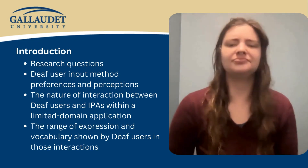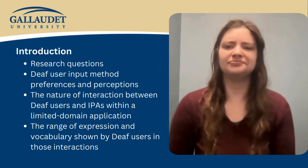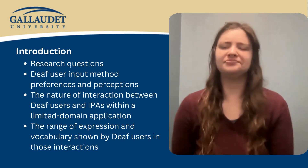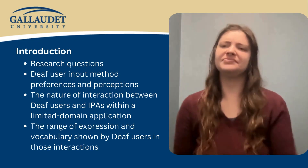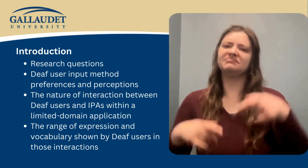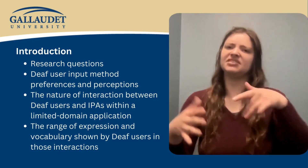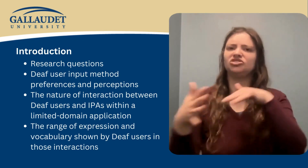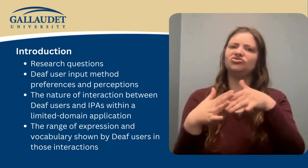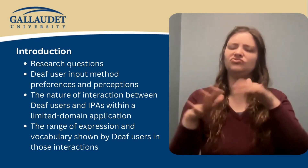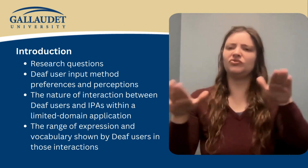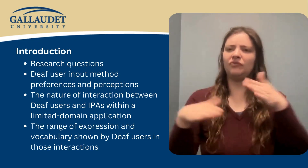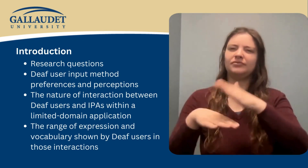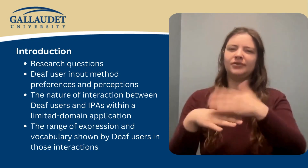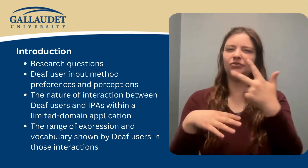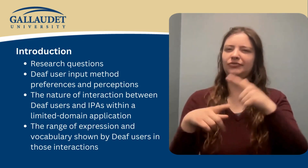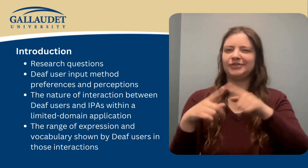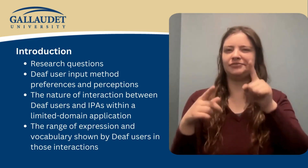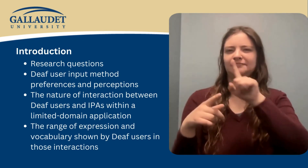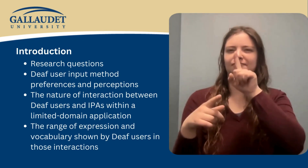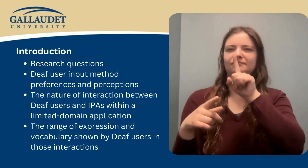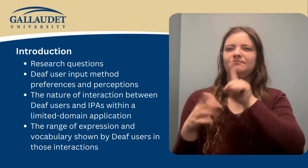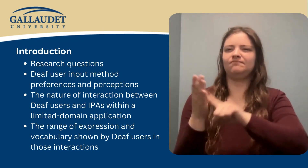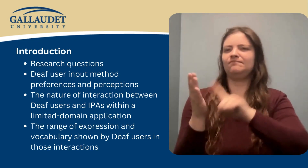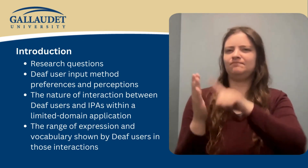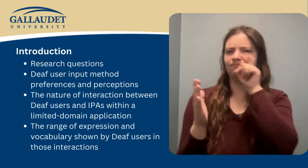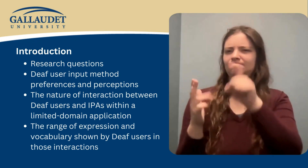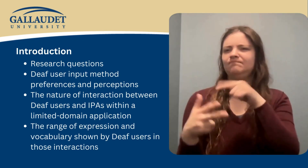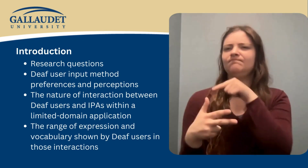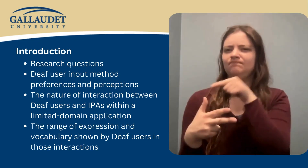This slide highlights the main research questions our team aimed to answer within